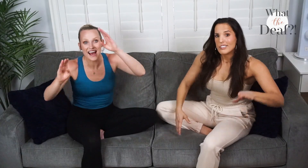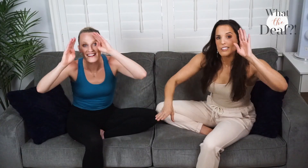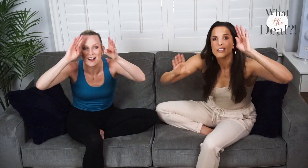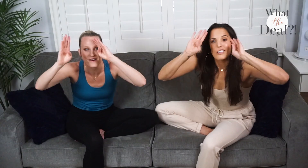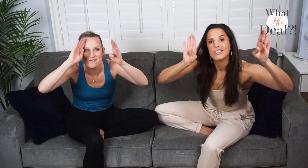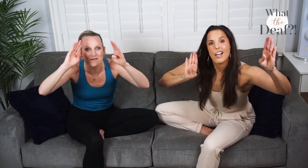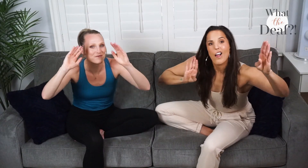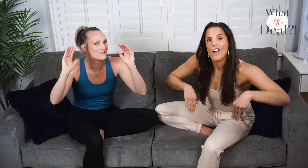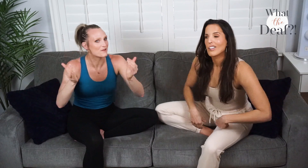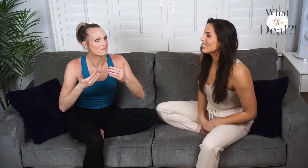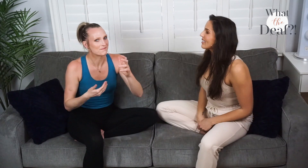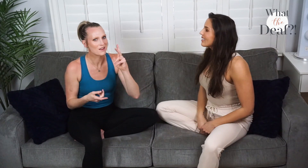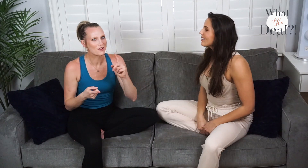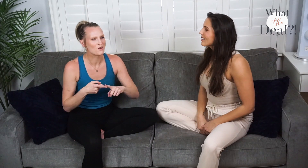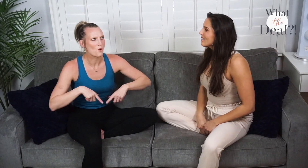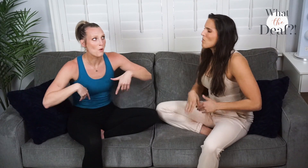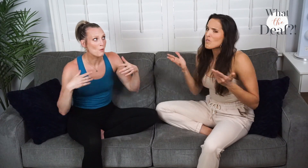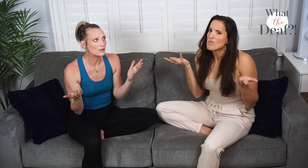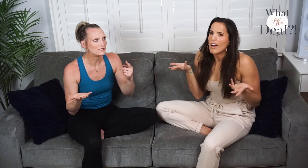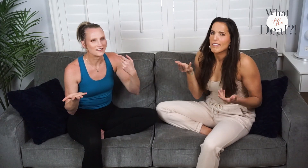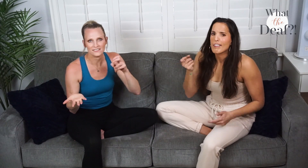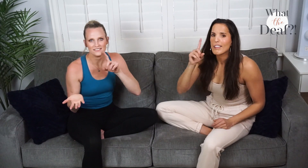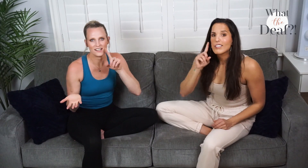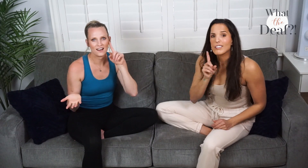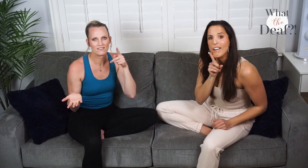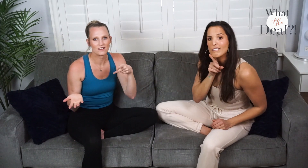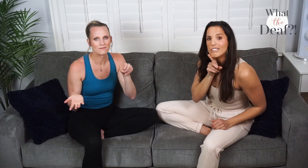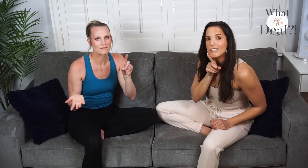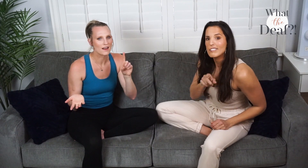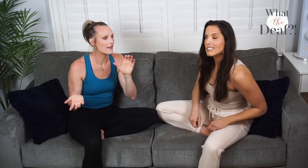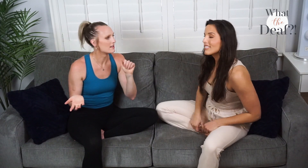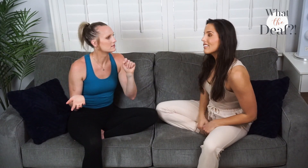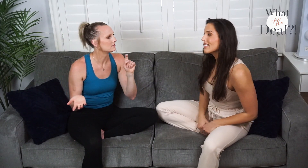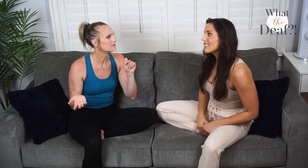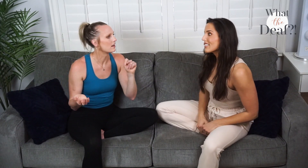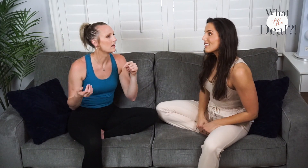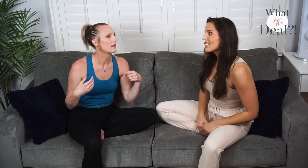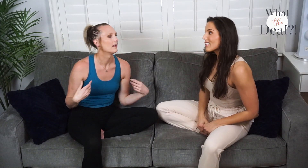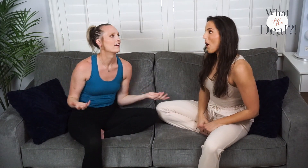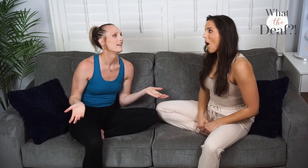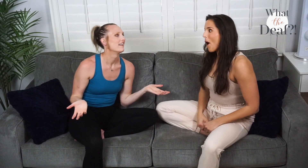[Both] -Hey! Welcome back to… What the Deaf?! …Podcast.